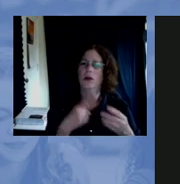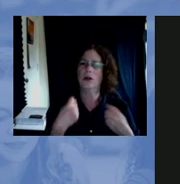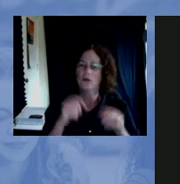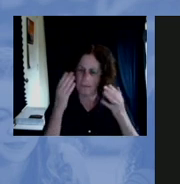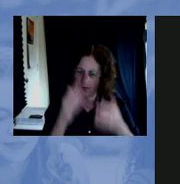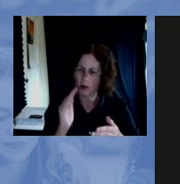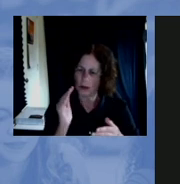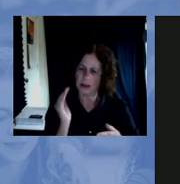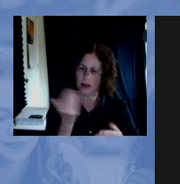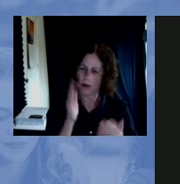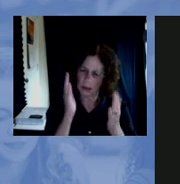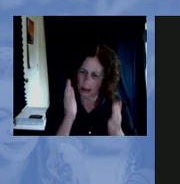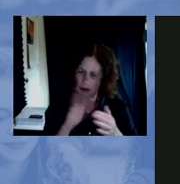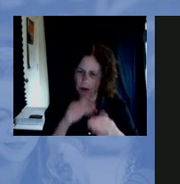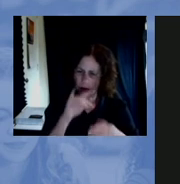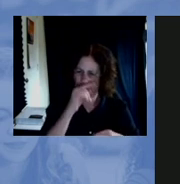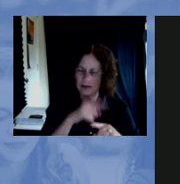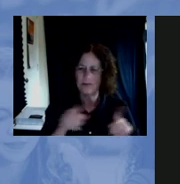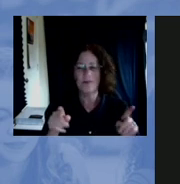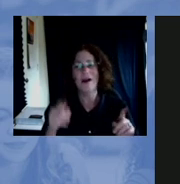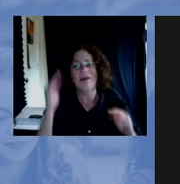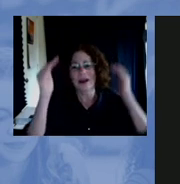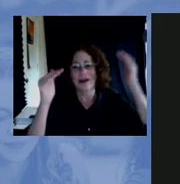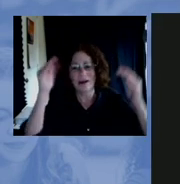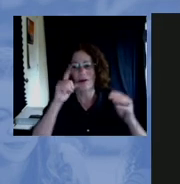KIDS BUT THE GROWN UPS PROVIDING SUPPORT TO STUDENTS HAVE ALSO BEEN THROUGH SOMETHING